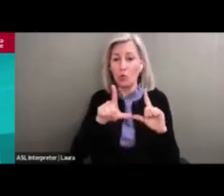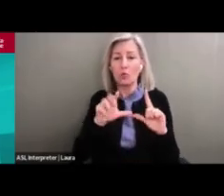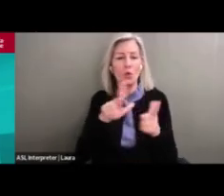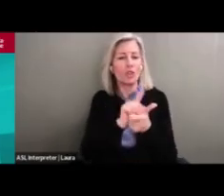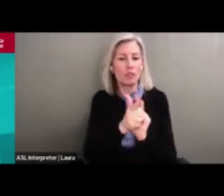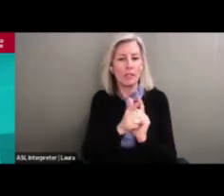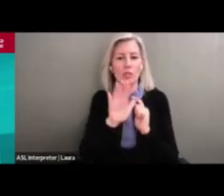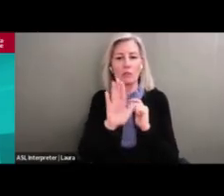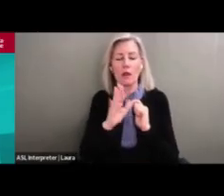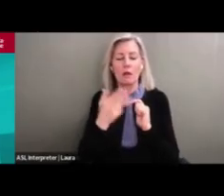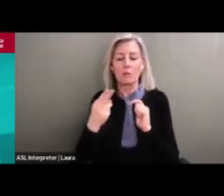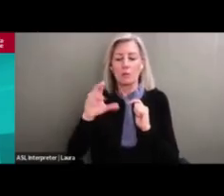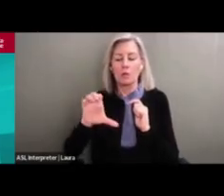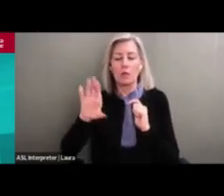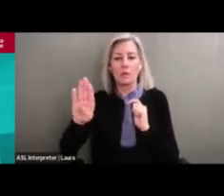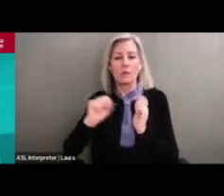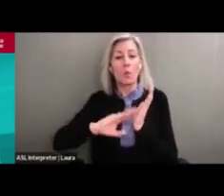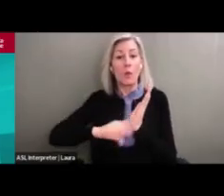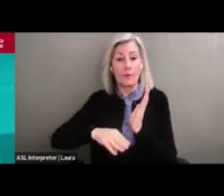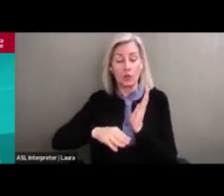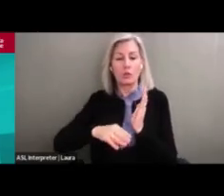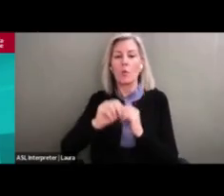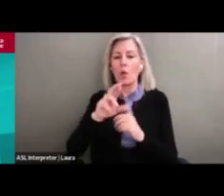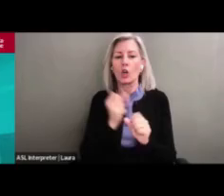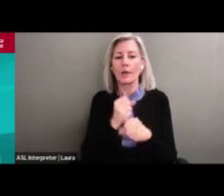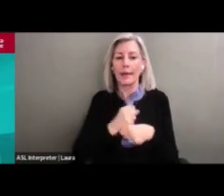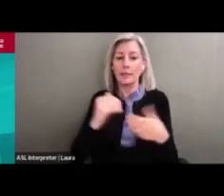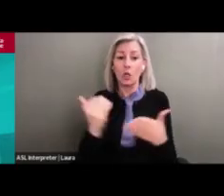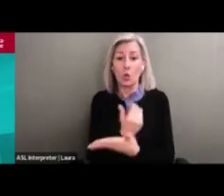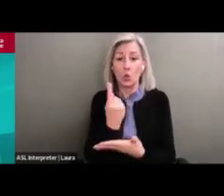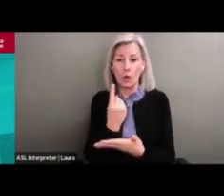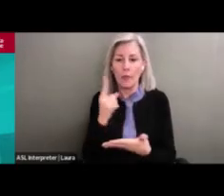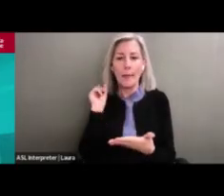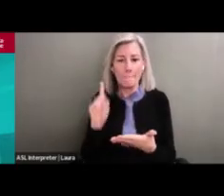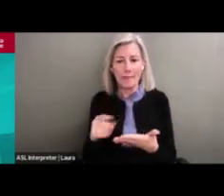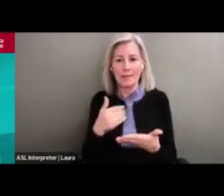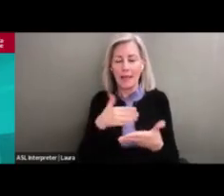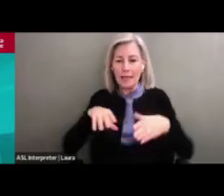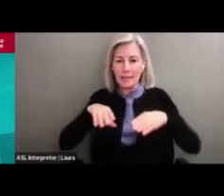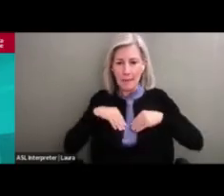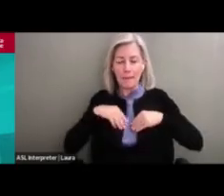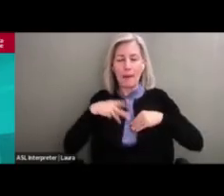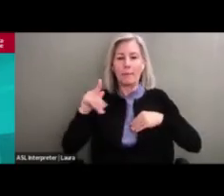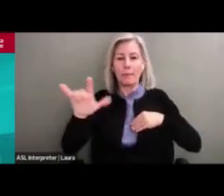to what is happening in your state and meet others with the same interest as you.